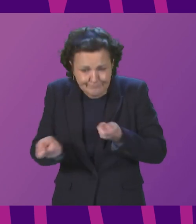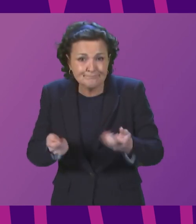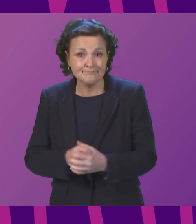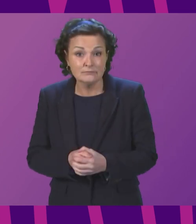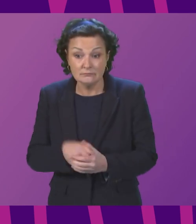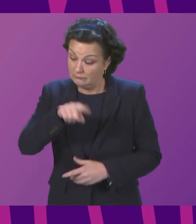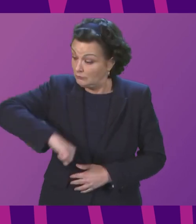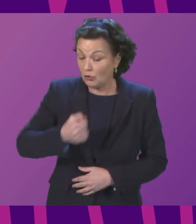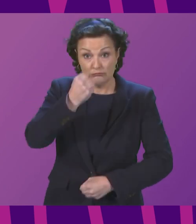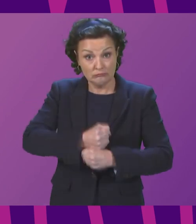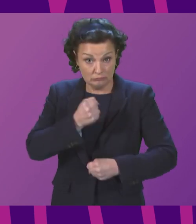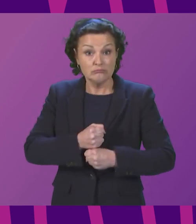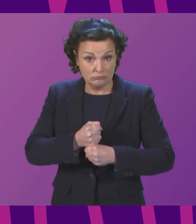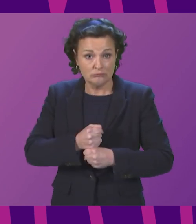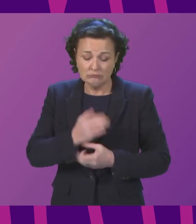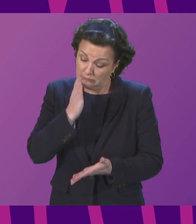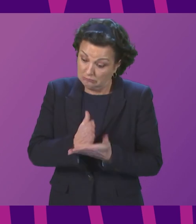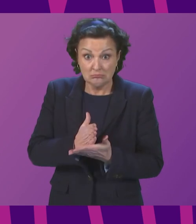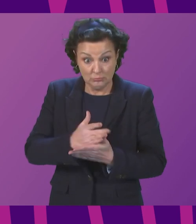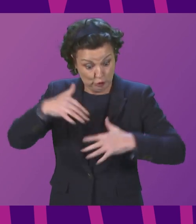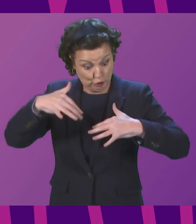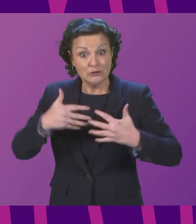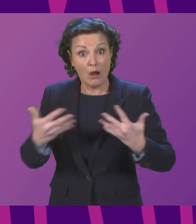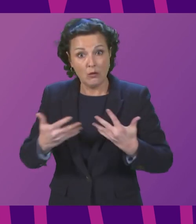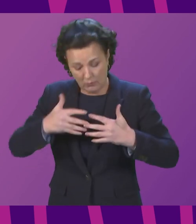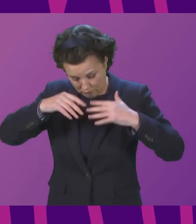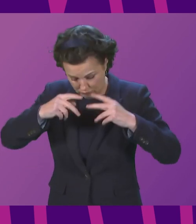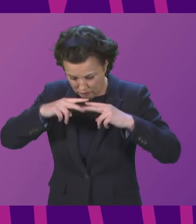The Scottish Government is therefore currently working on—and will publish over the next